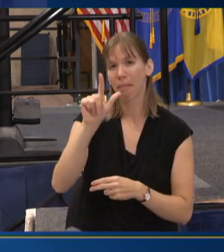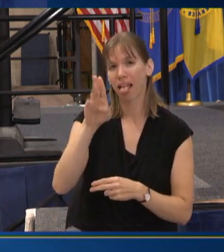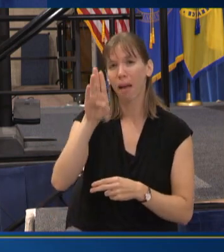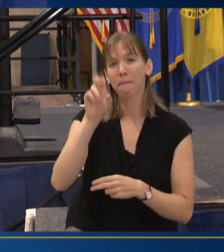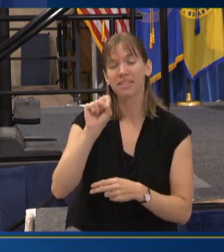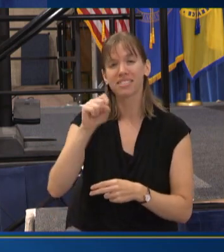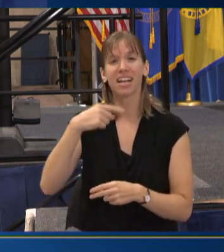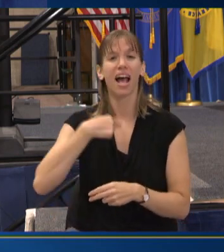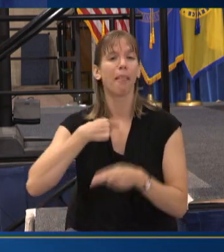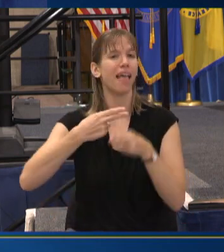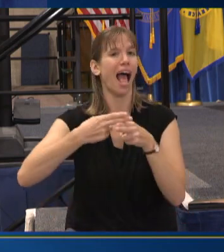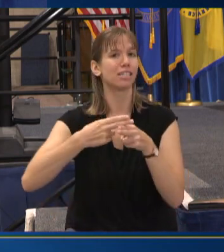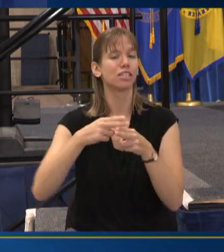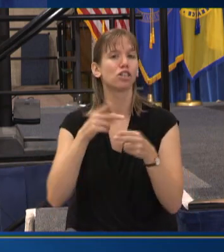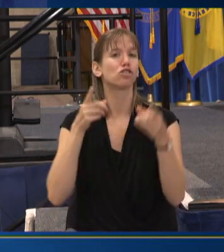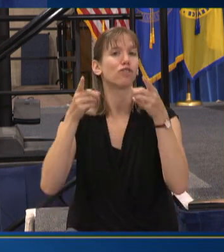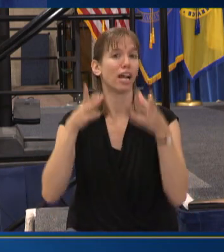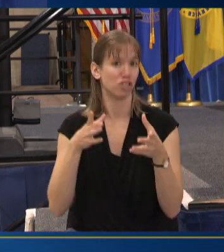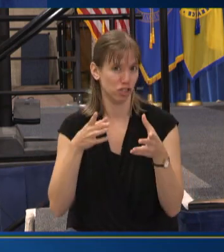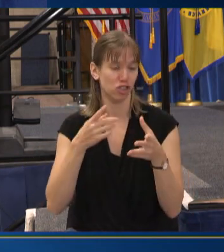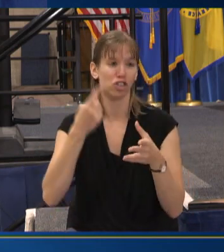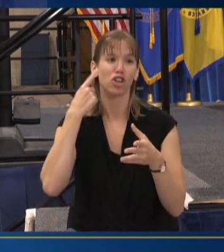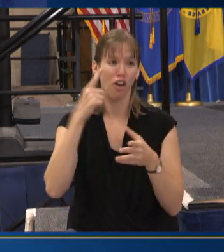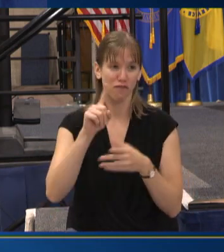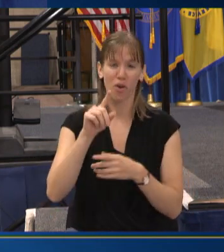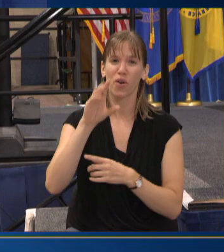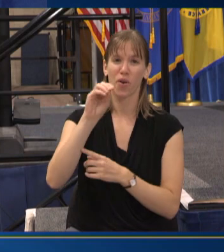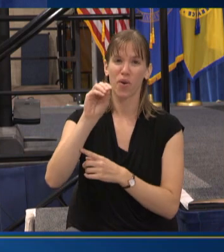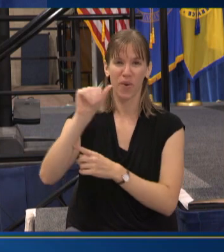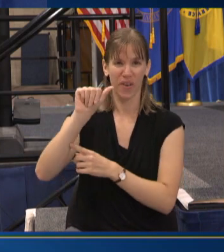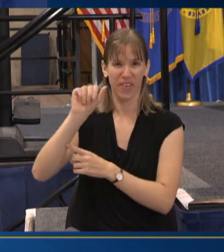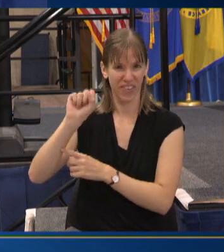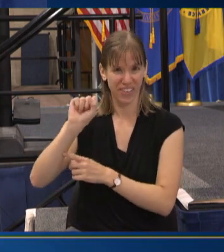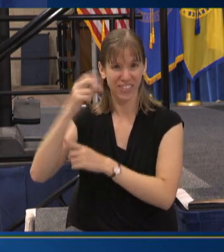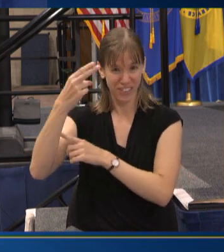Climate Change and Health Equity and it's really my pleasure to be able to welcome